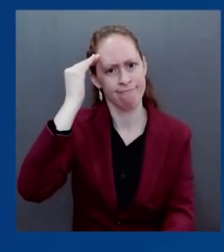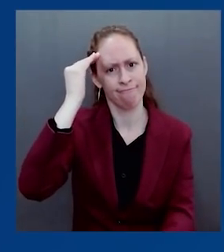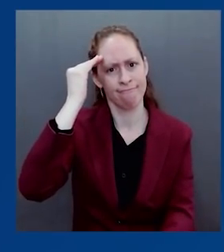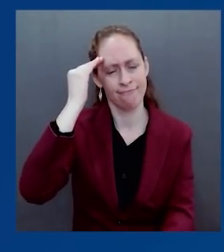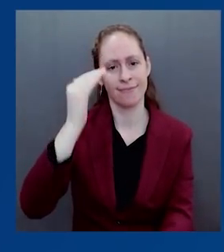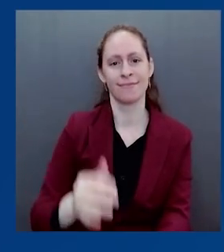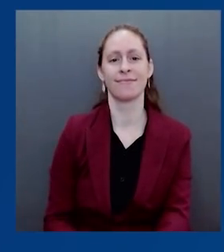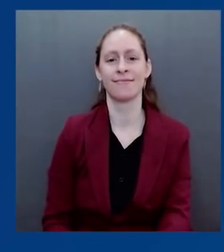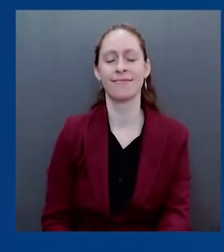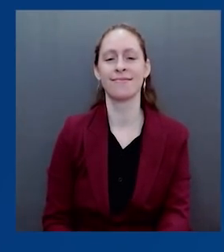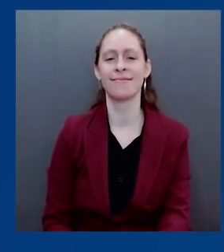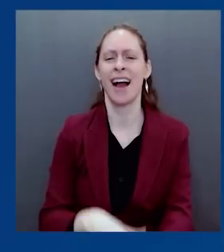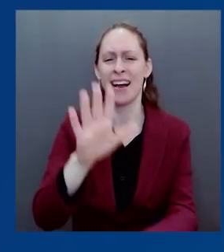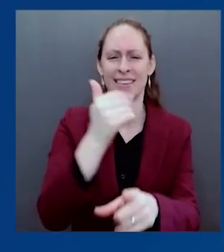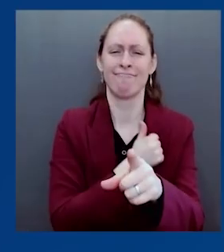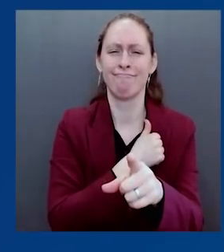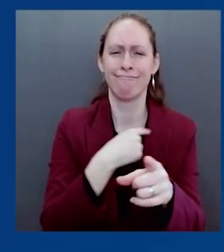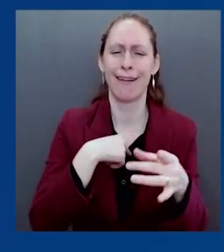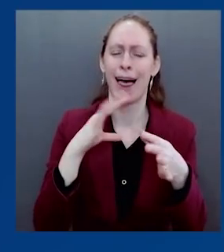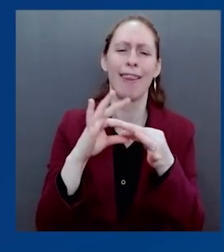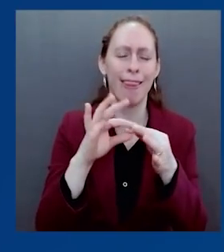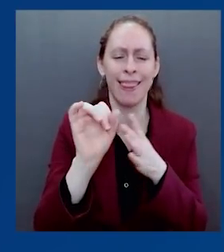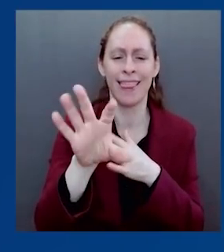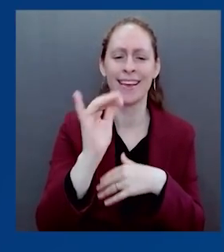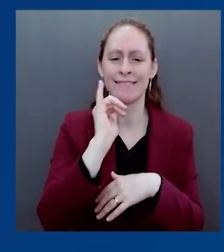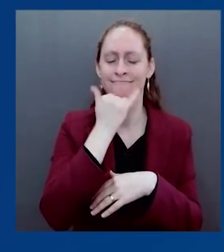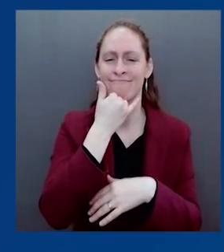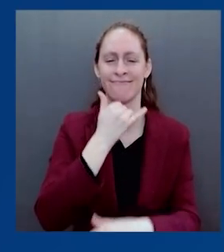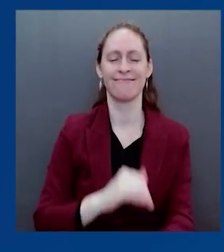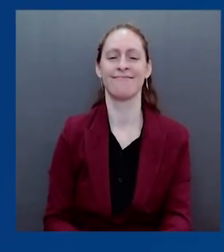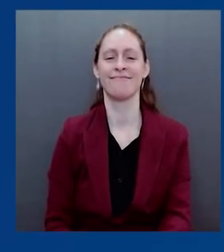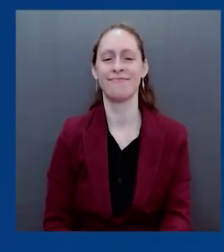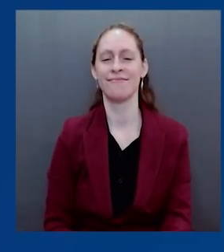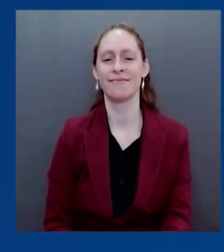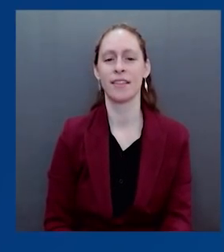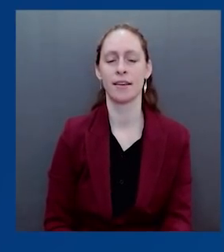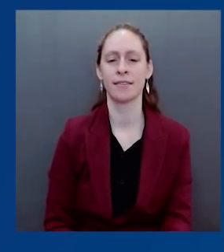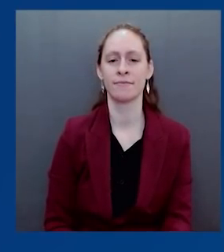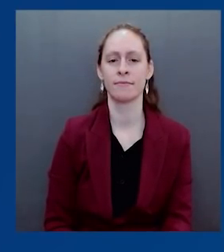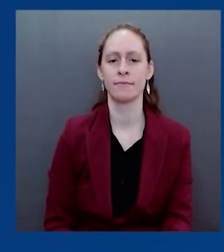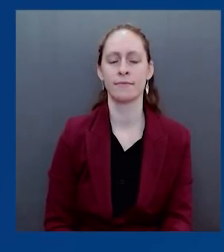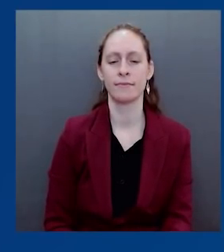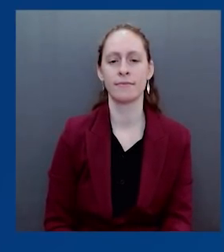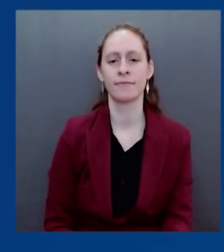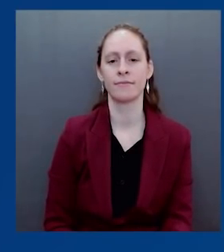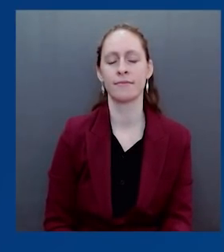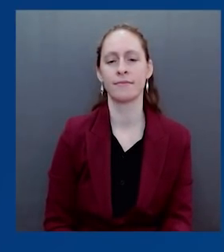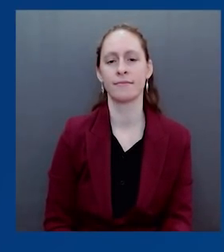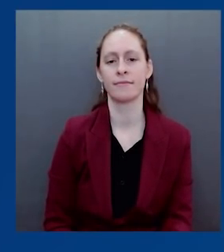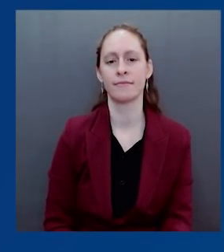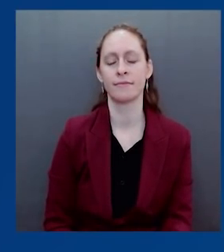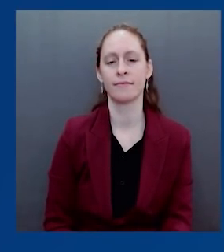We continue to work across multiple fronts to increase Americans' access to testing, and we're all very, very grateful for his willingness --